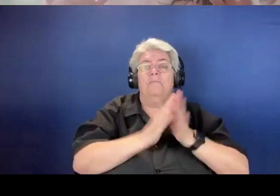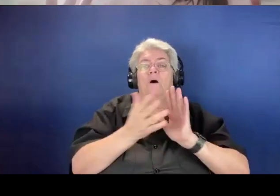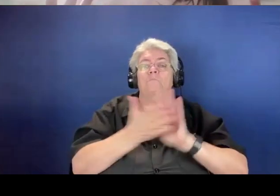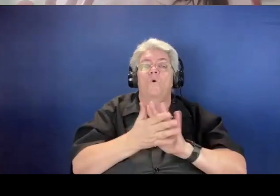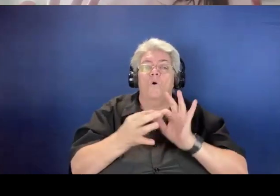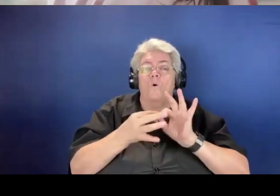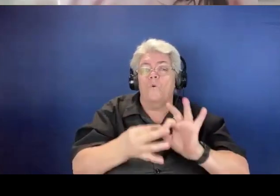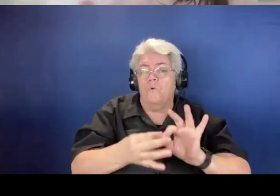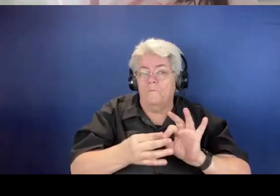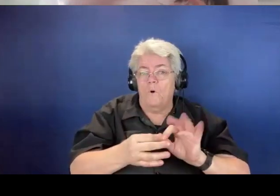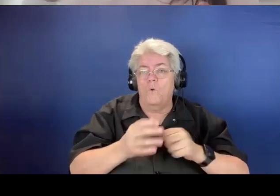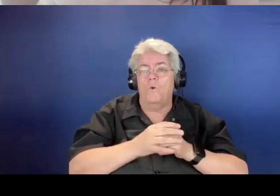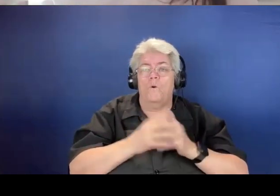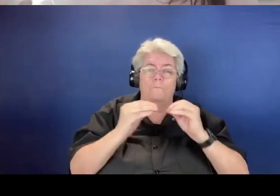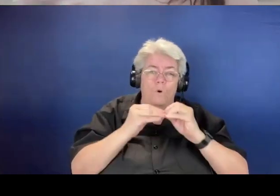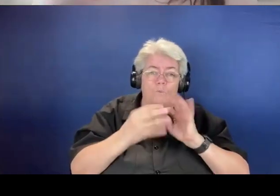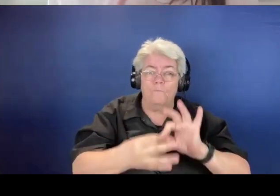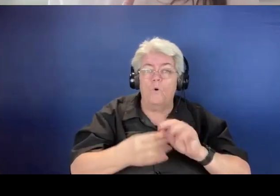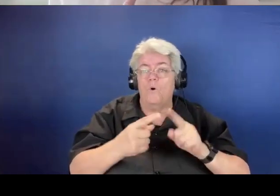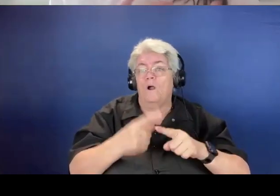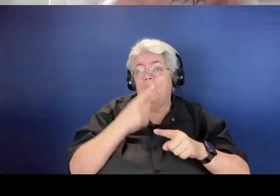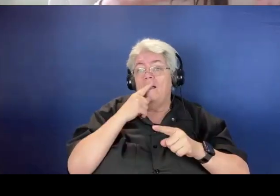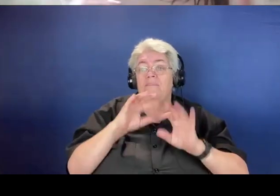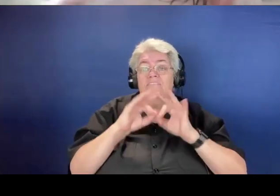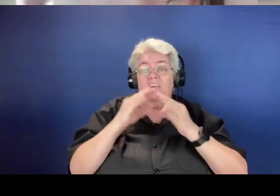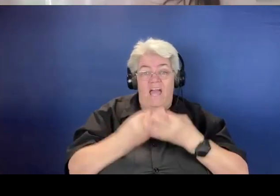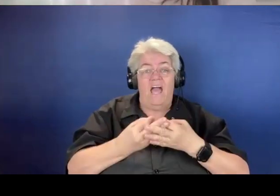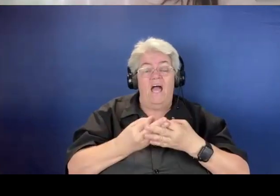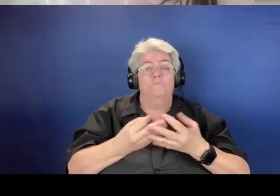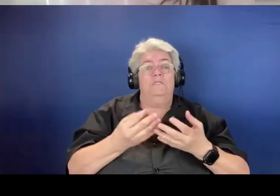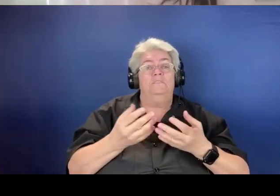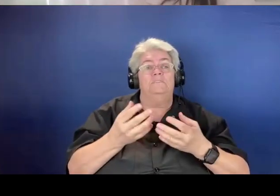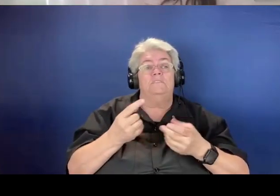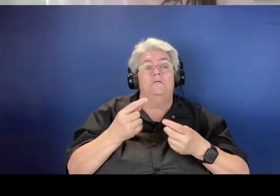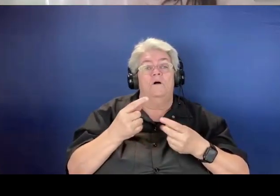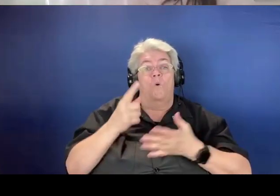I found that families are more willing to carry over things that we're working